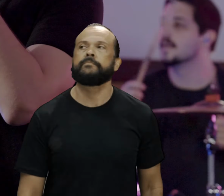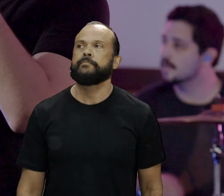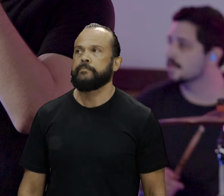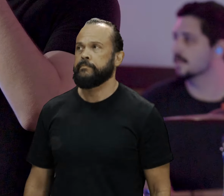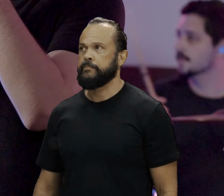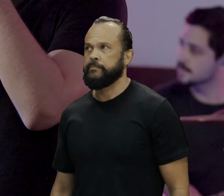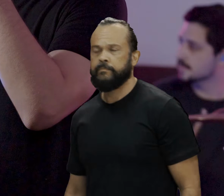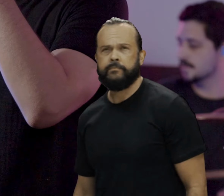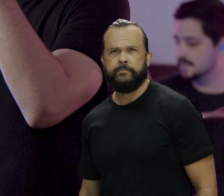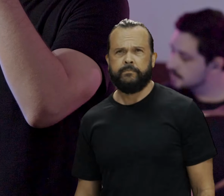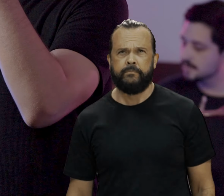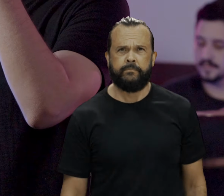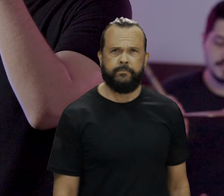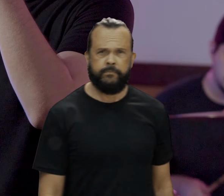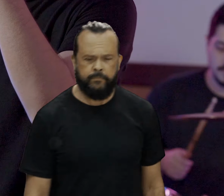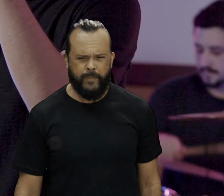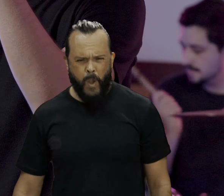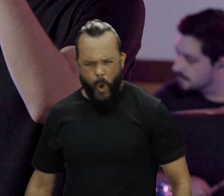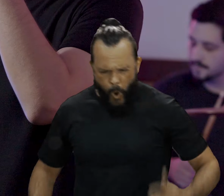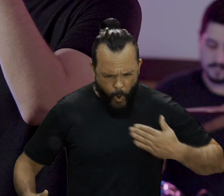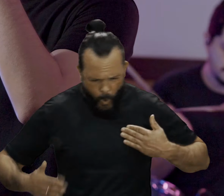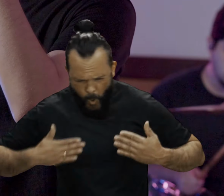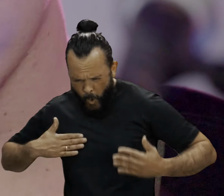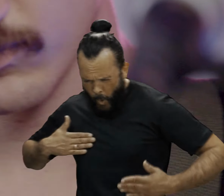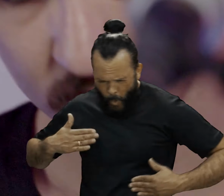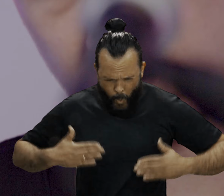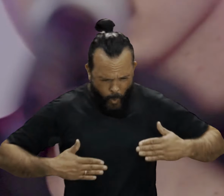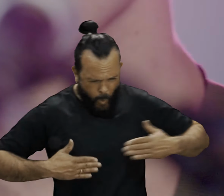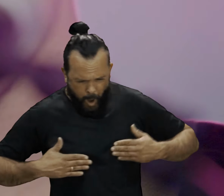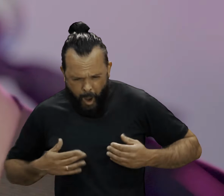The weight of my body comes undone